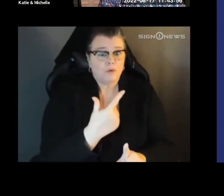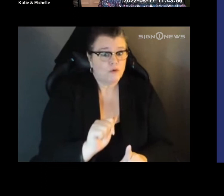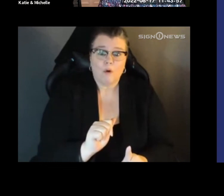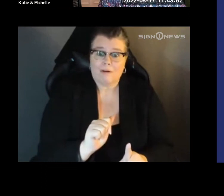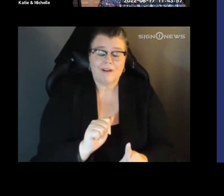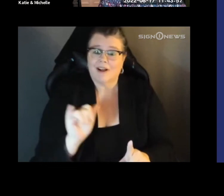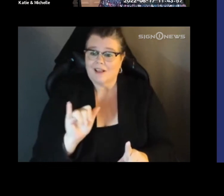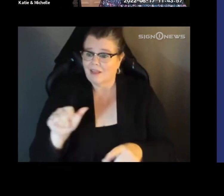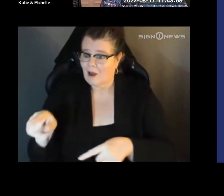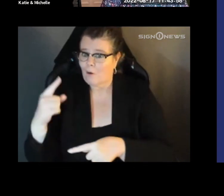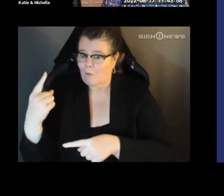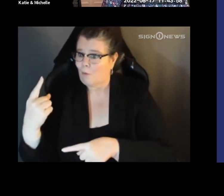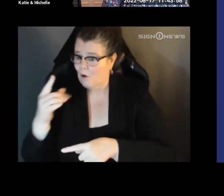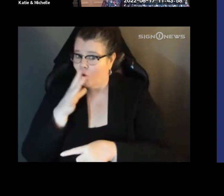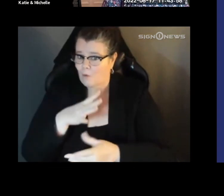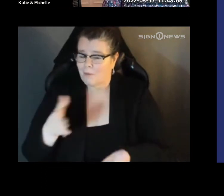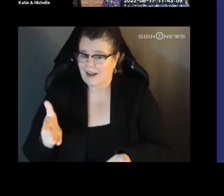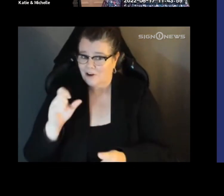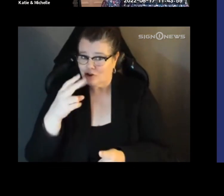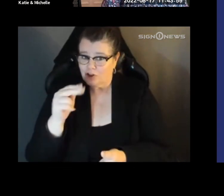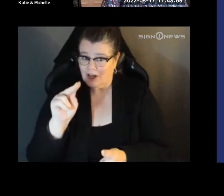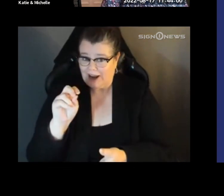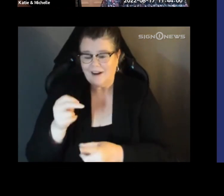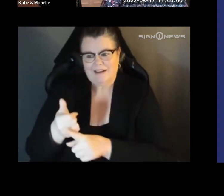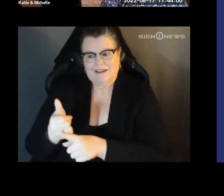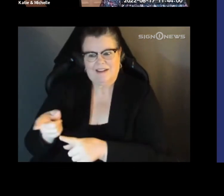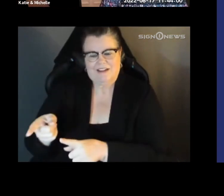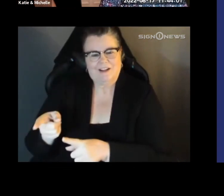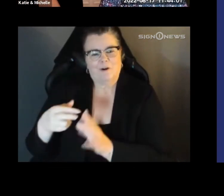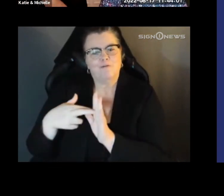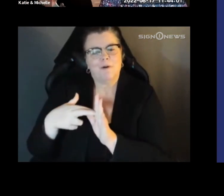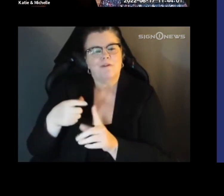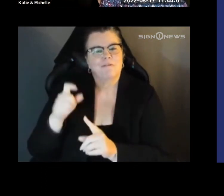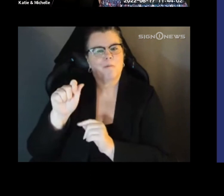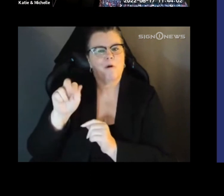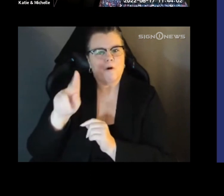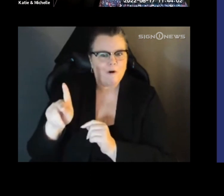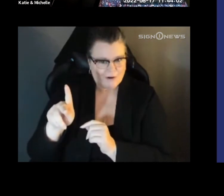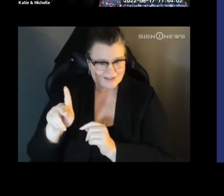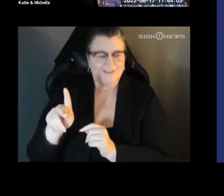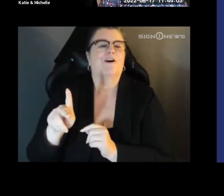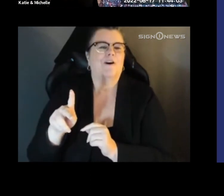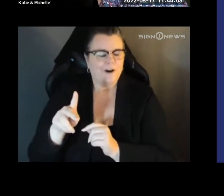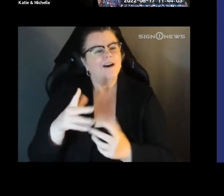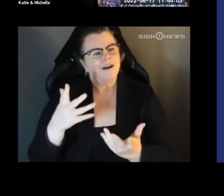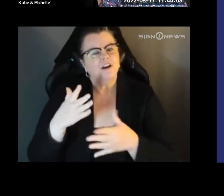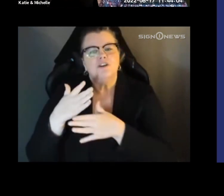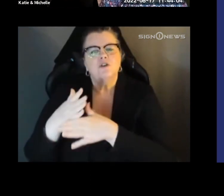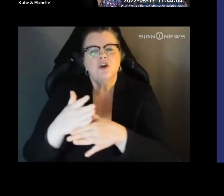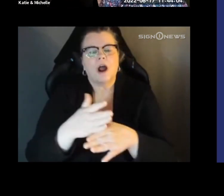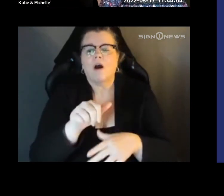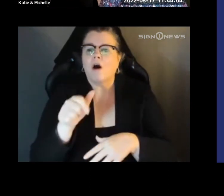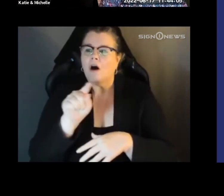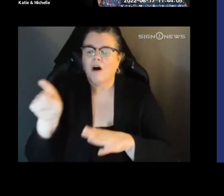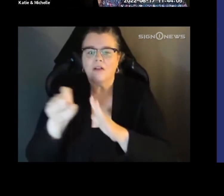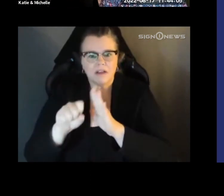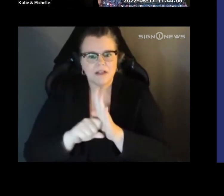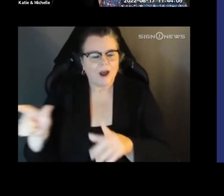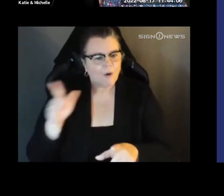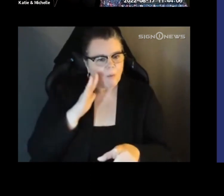and be um you know encouraged to go vote just like all of the self-advocates who are presenting